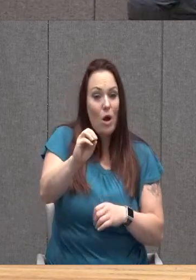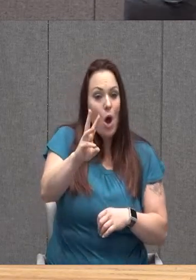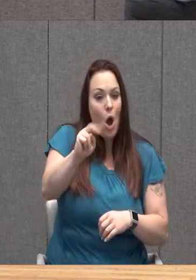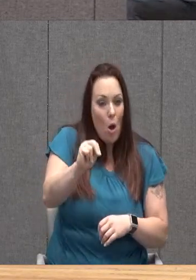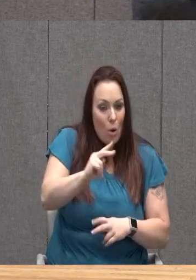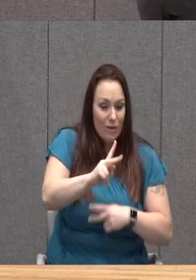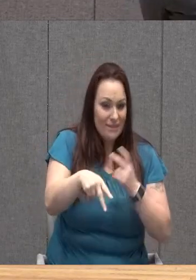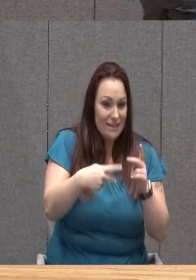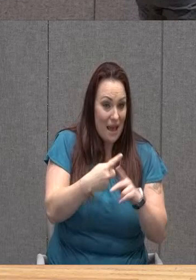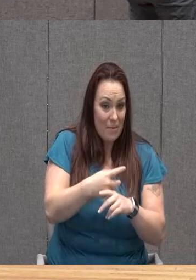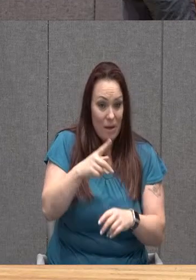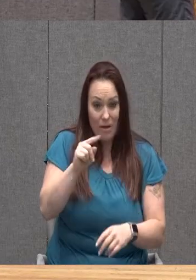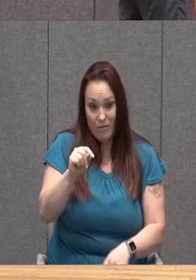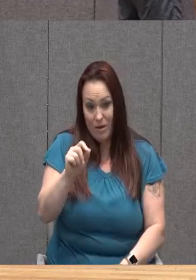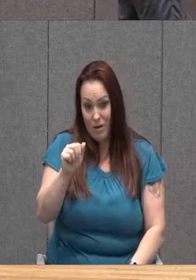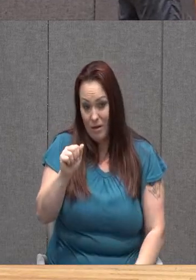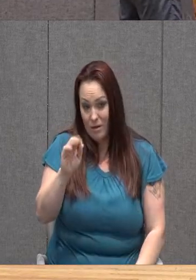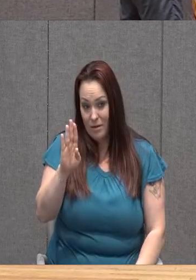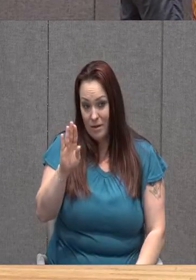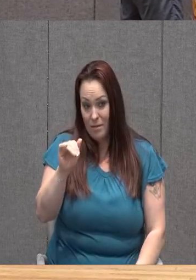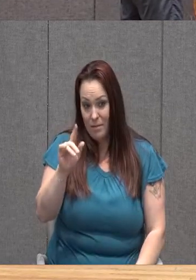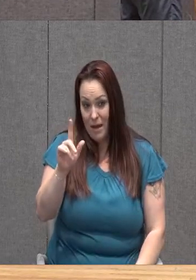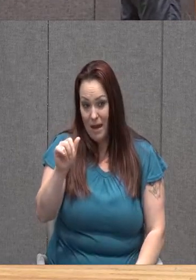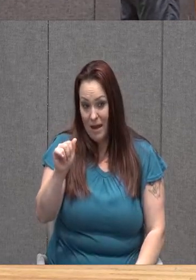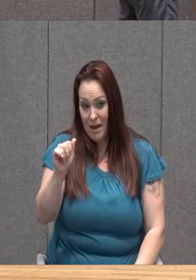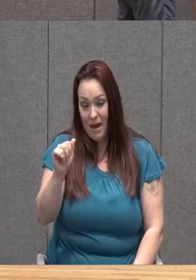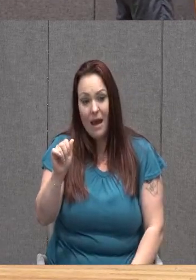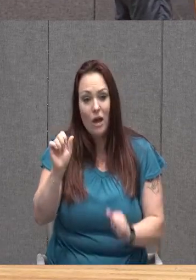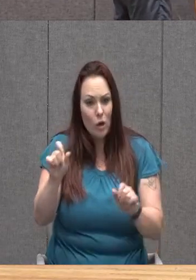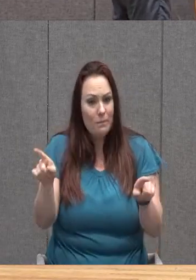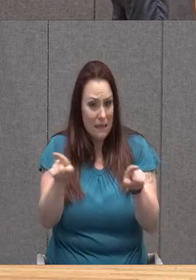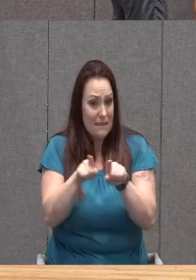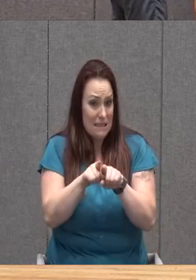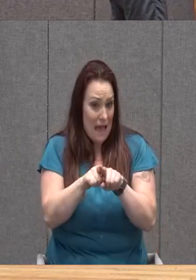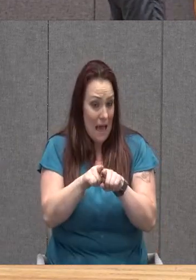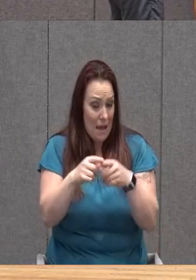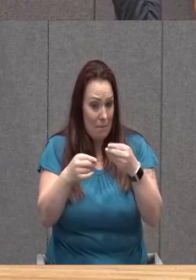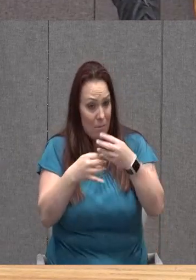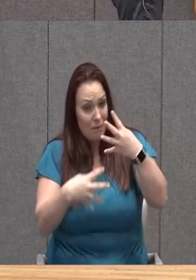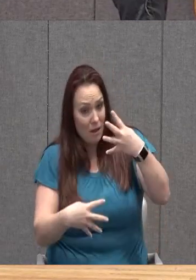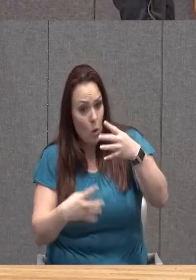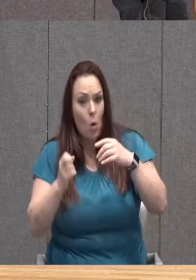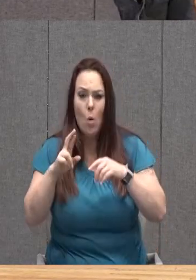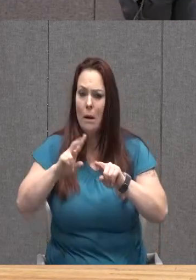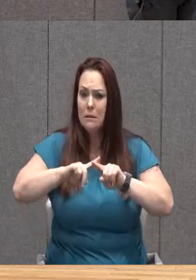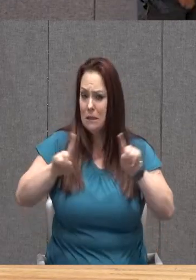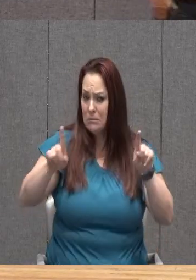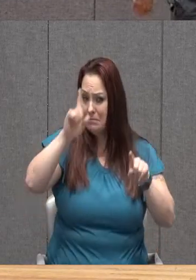it could be the same exercises, (paper rustling) it could be different ones,